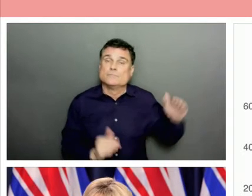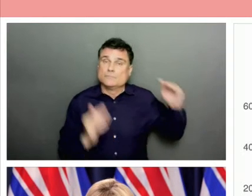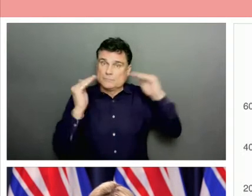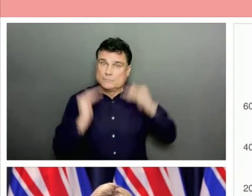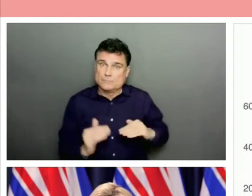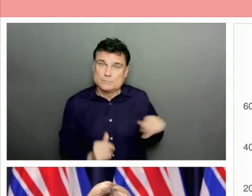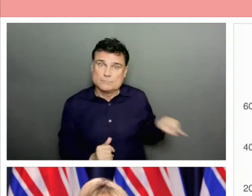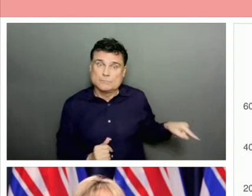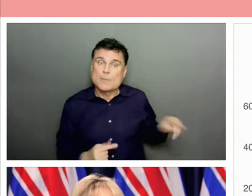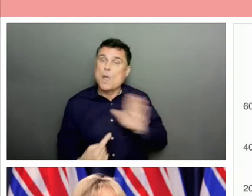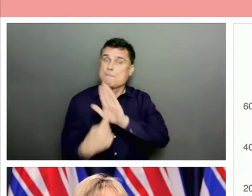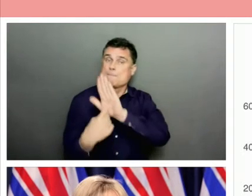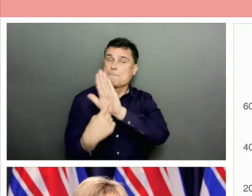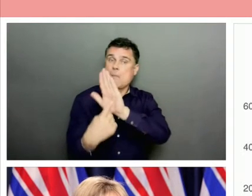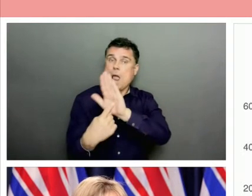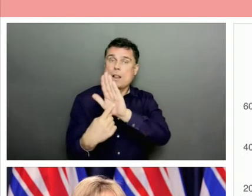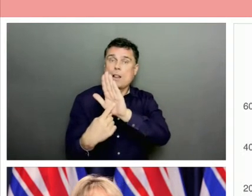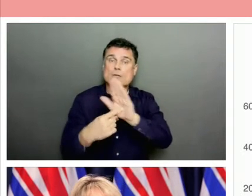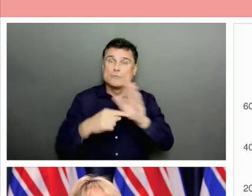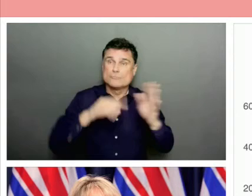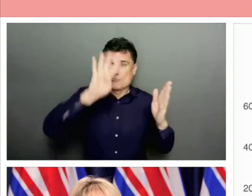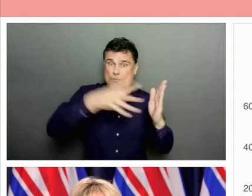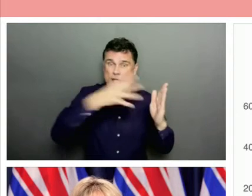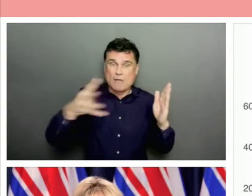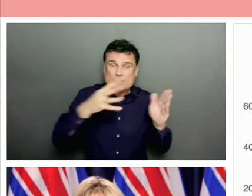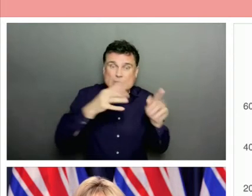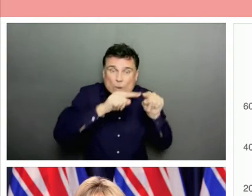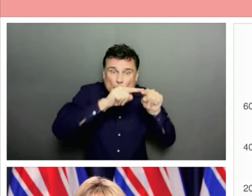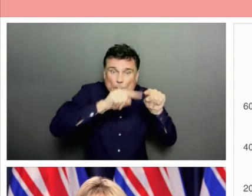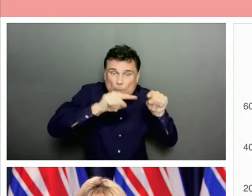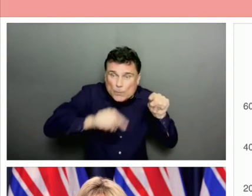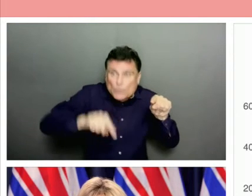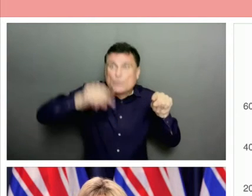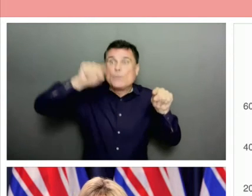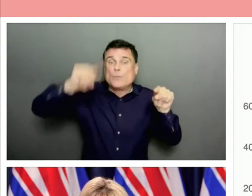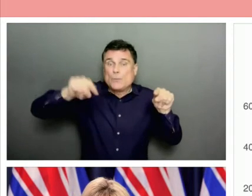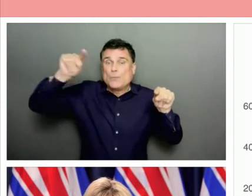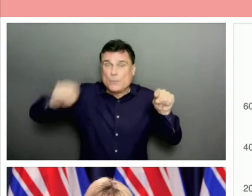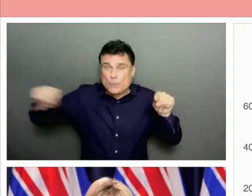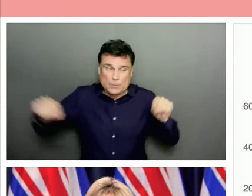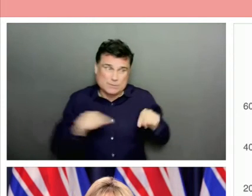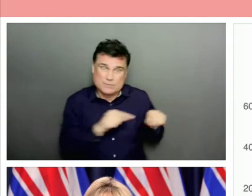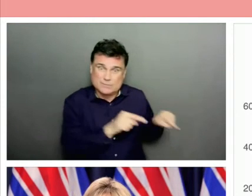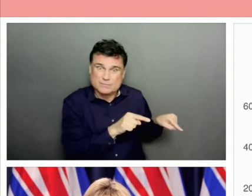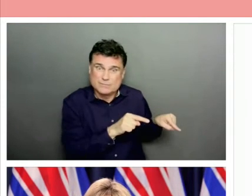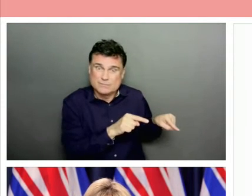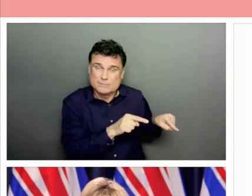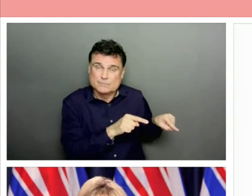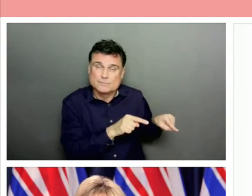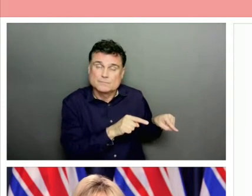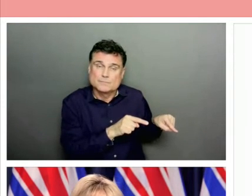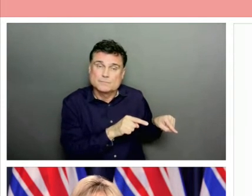have been through and what we might be facing in the future. Firstly, the